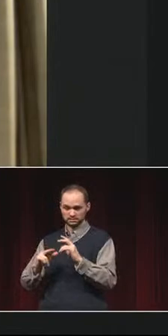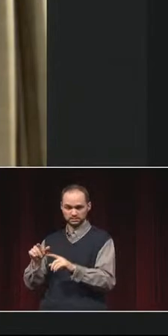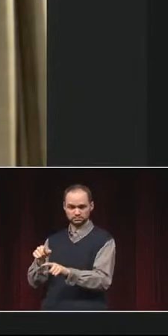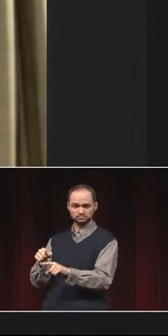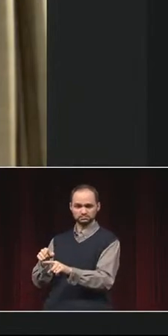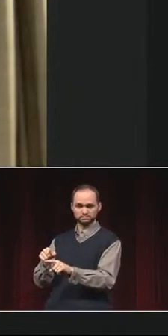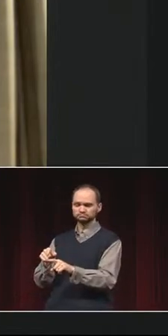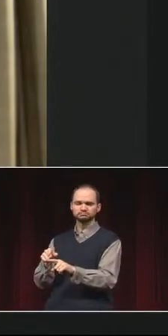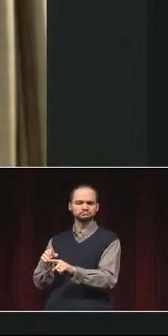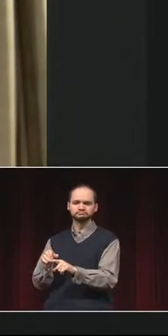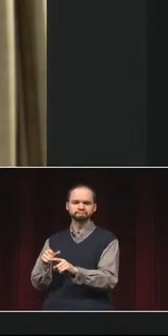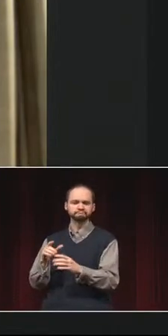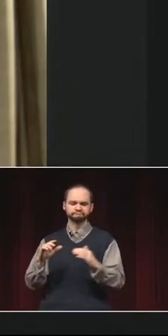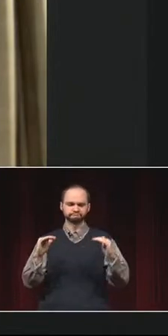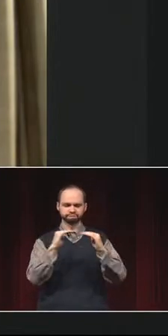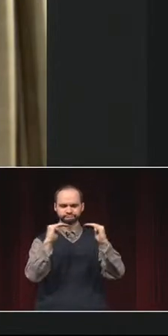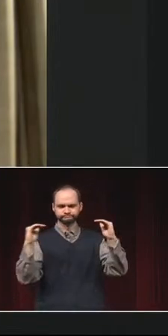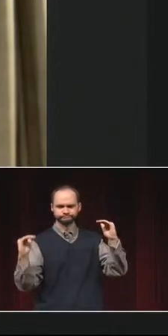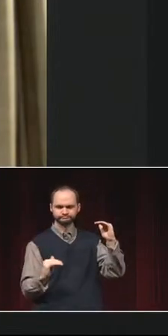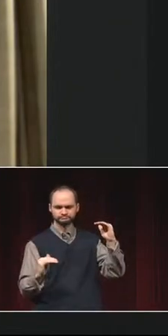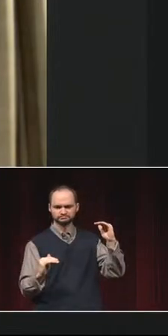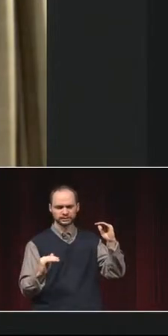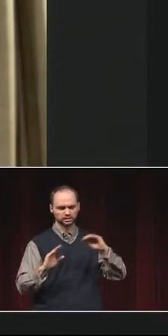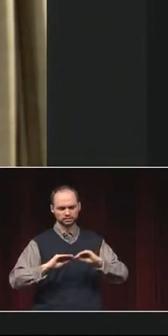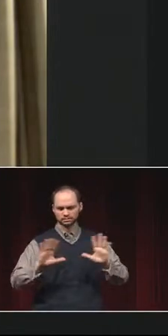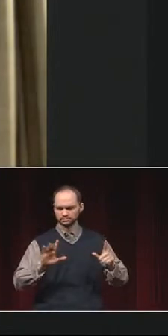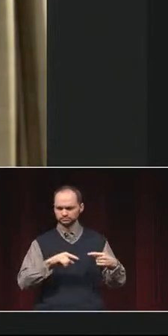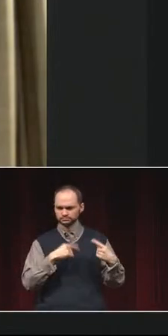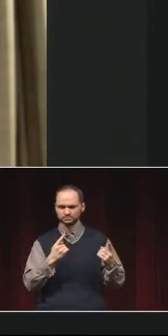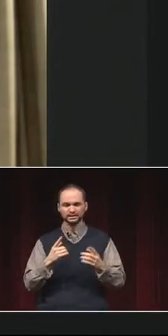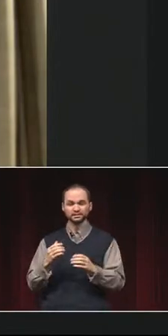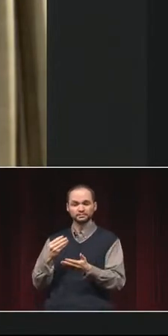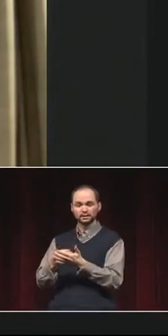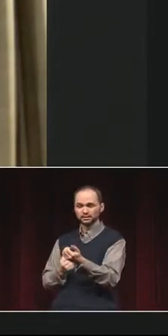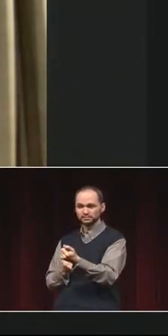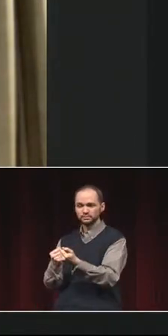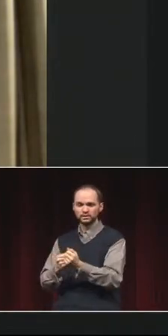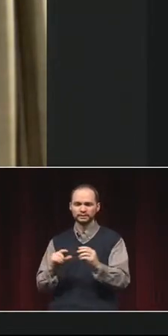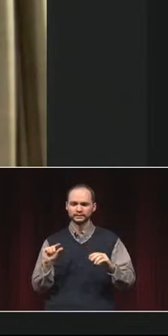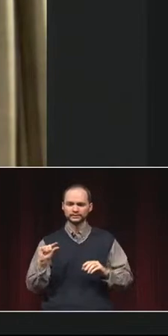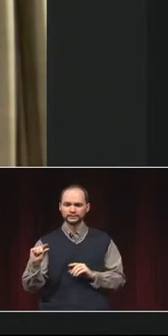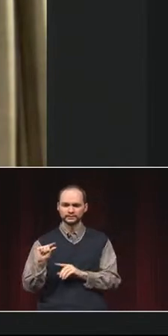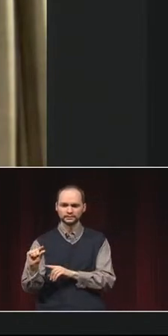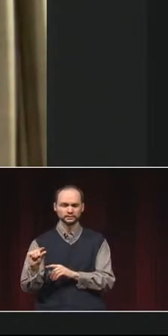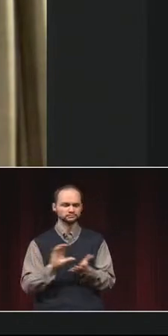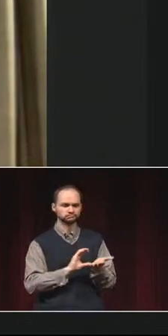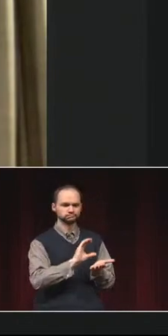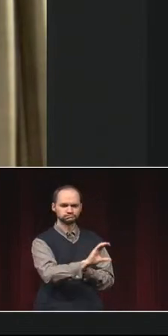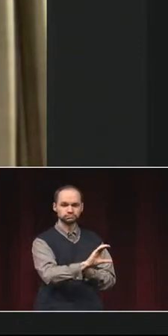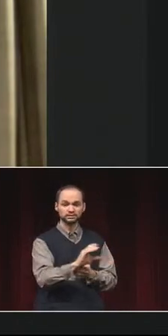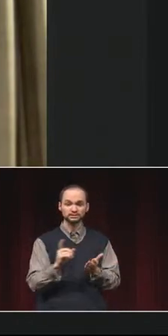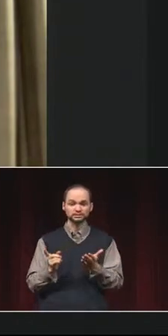in comparison to facilities for white Americans. Sometimes there are simply no facilities at all.